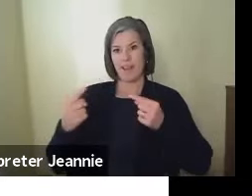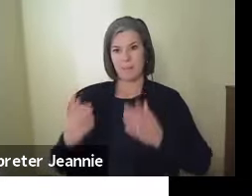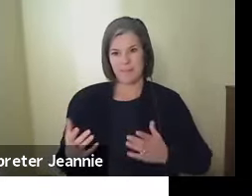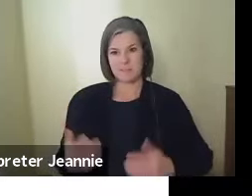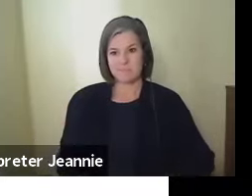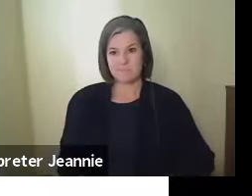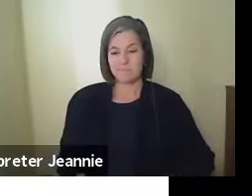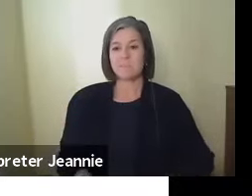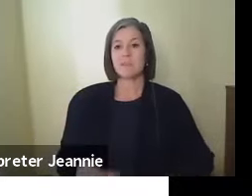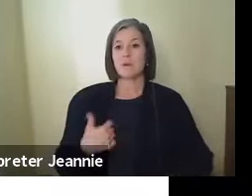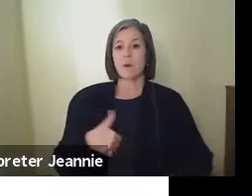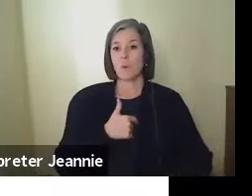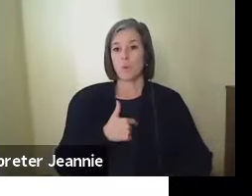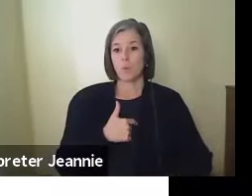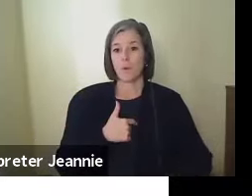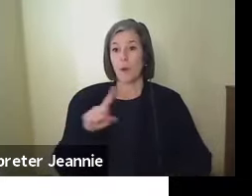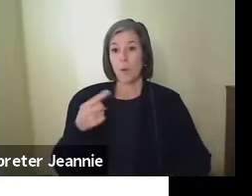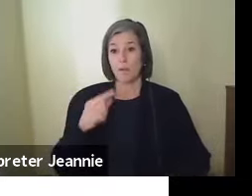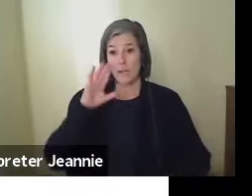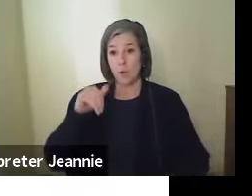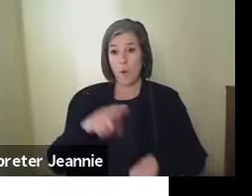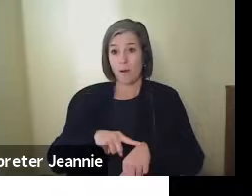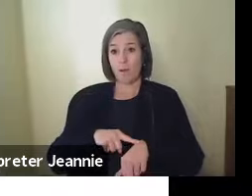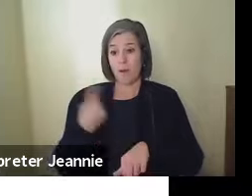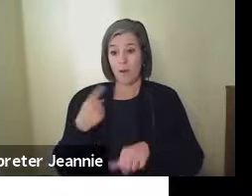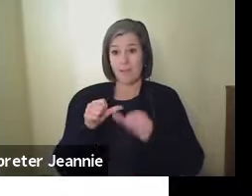know how long it lasts because we know how long the studies have been in place.